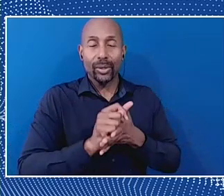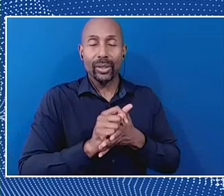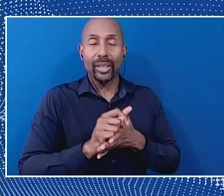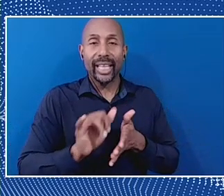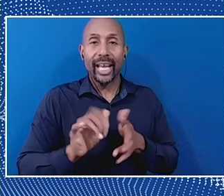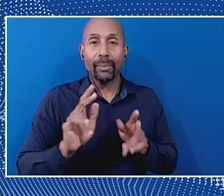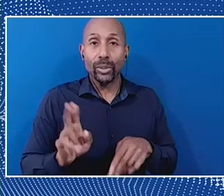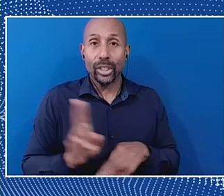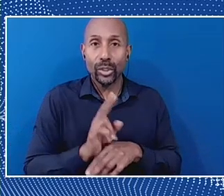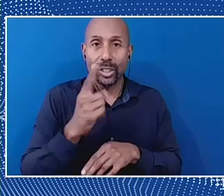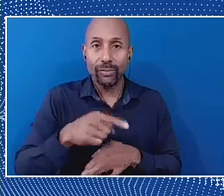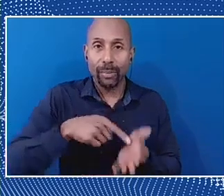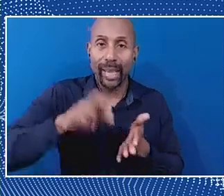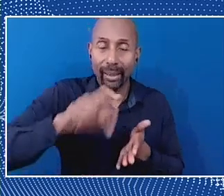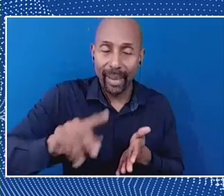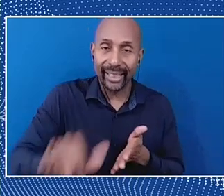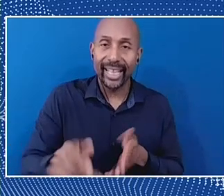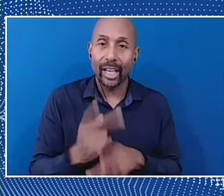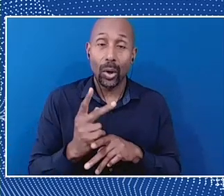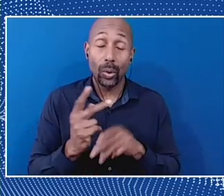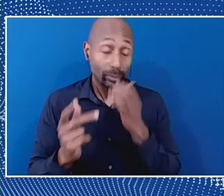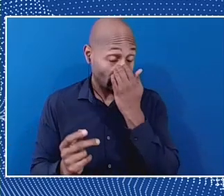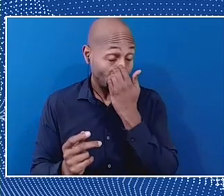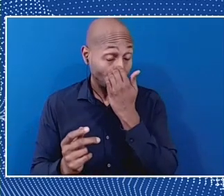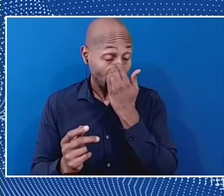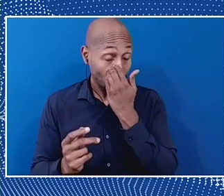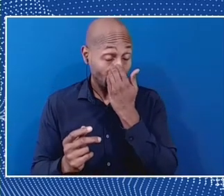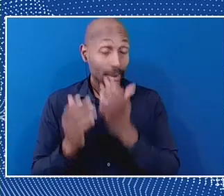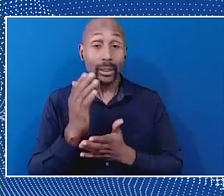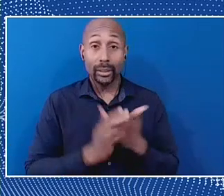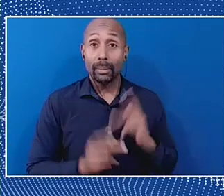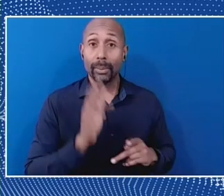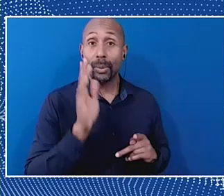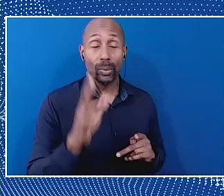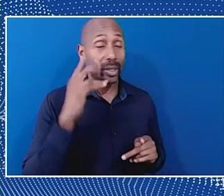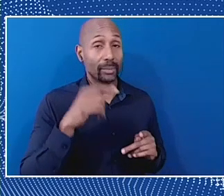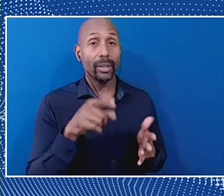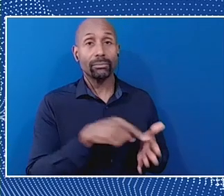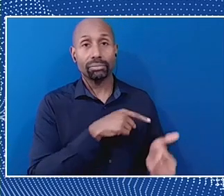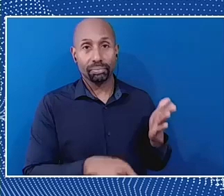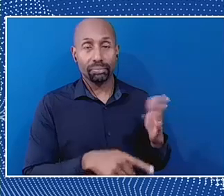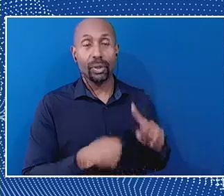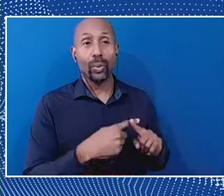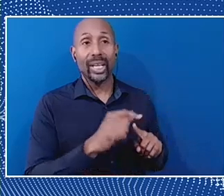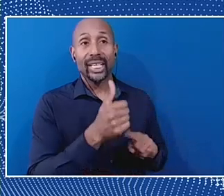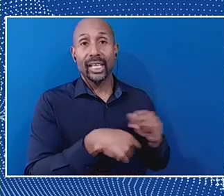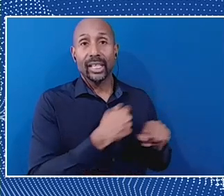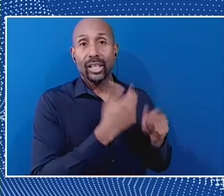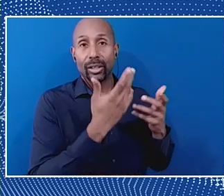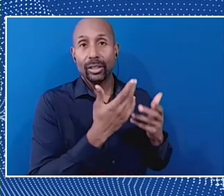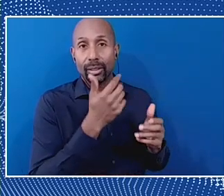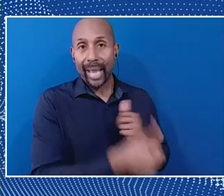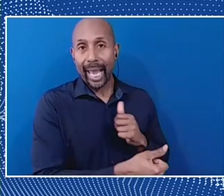You know, the fact that some folks will have their balances canceled after ten years under SAVE, while others who had the